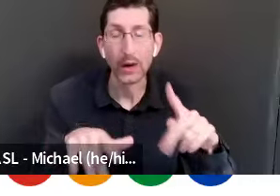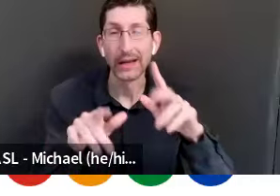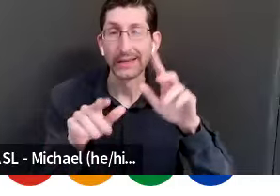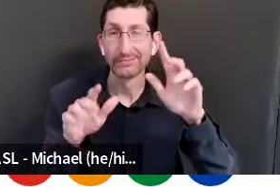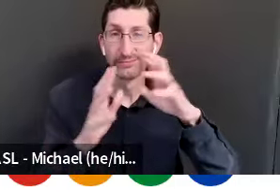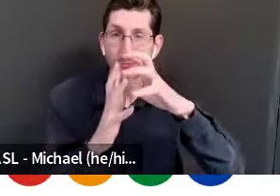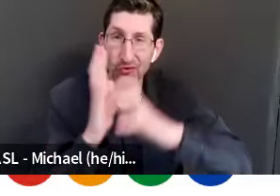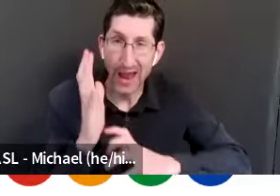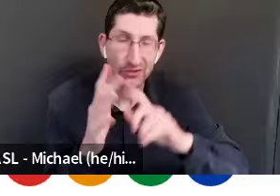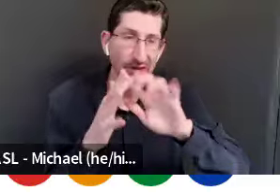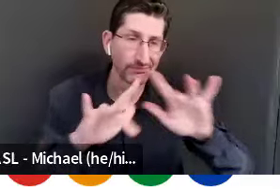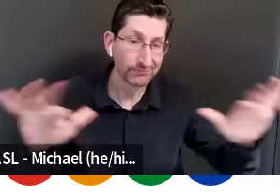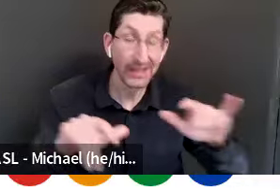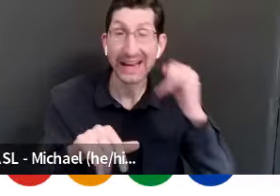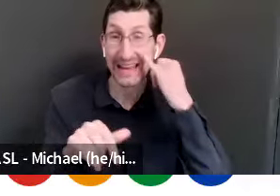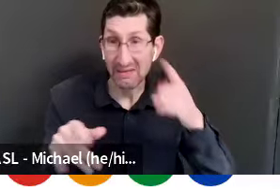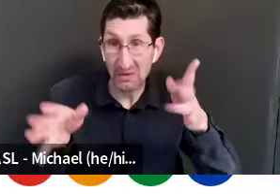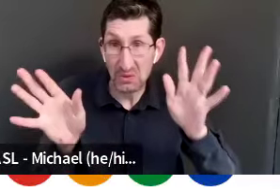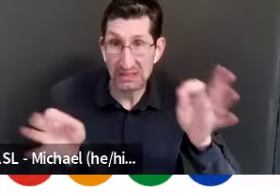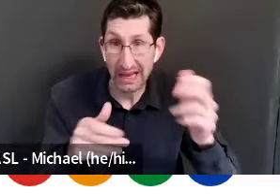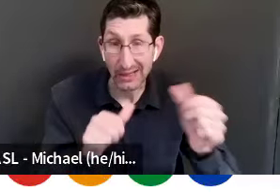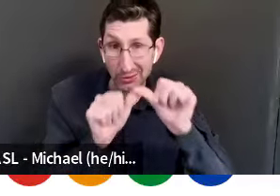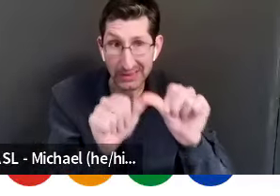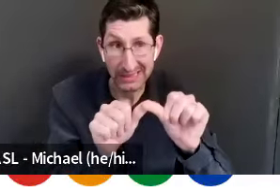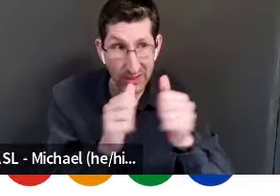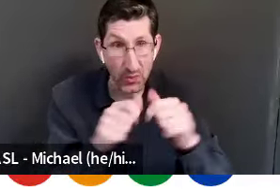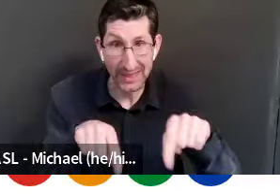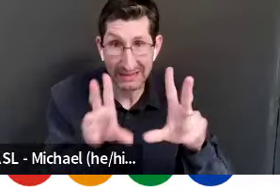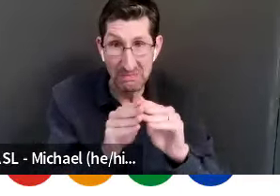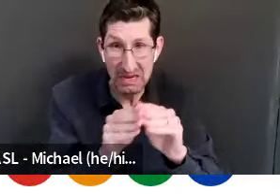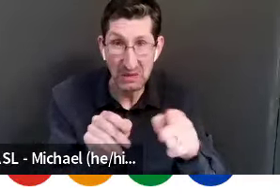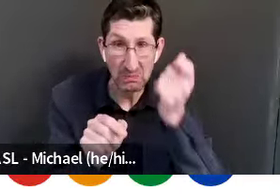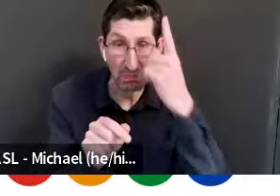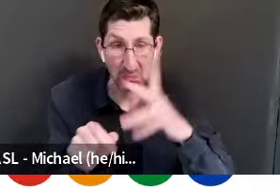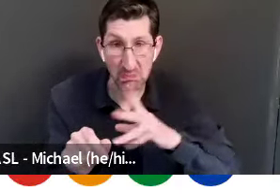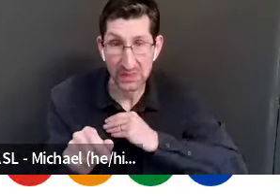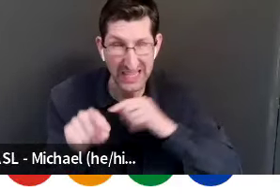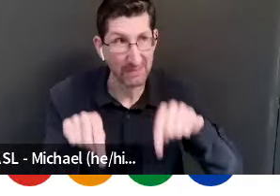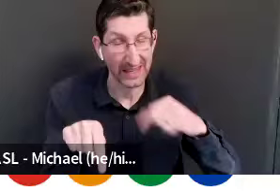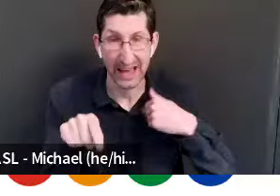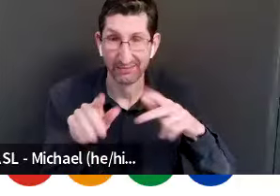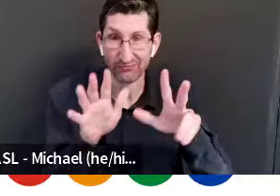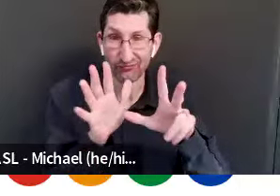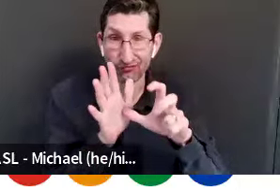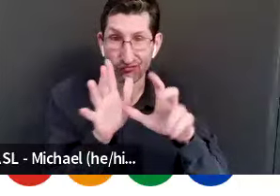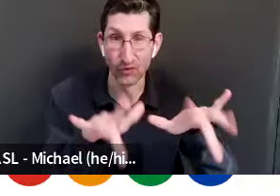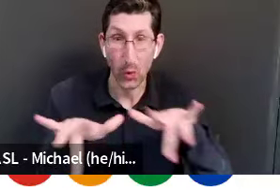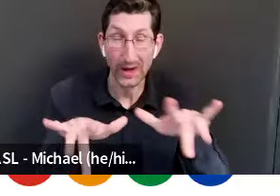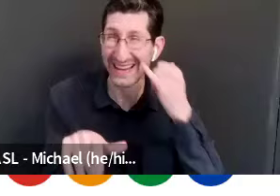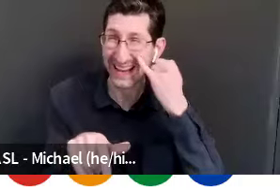IMAGES, AUDIO, AND/OR TRANSCRIPT. BY CONTINUING ATTENDANCE WITH PUBLIC MEETING, YOU CONSENT TO